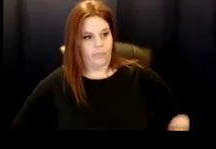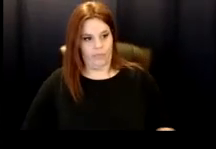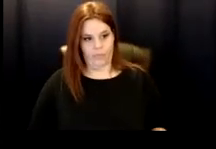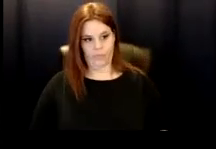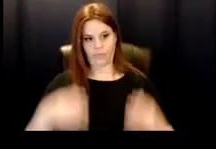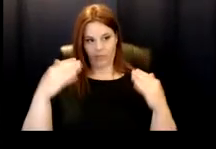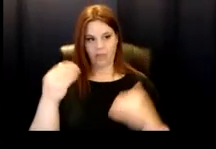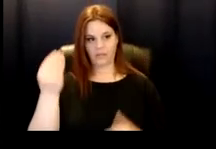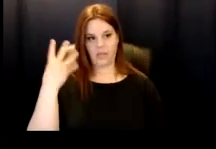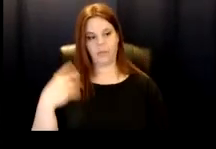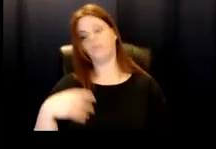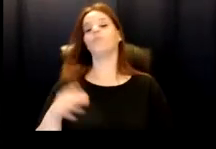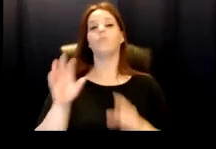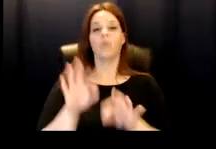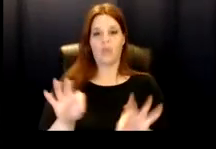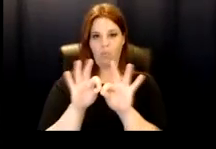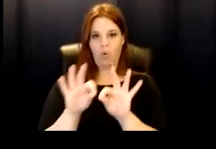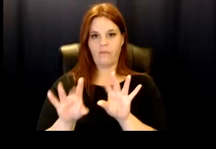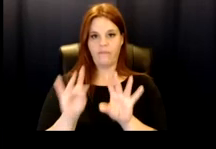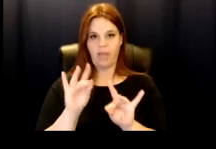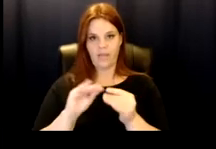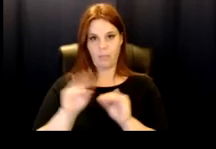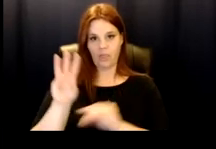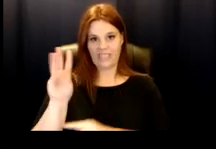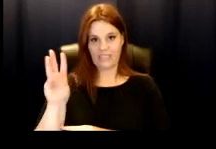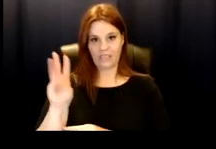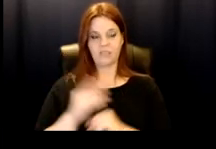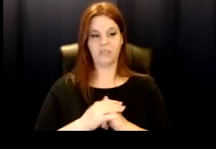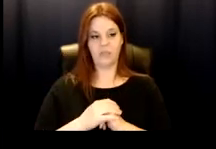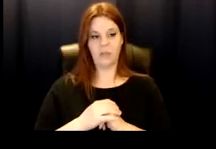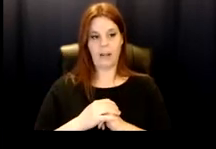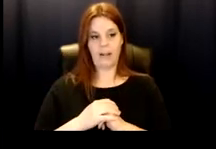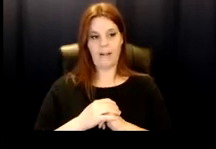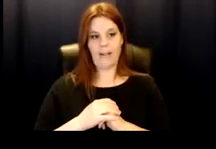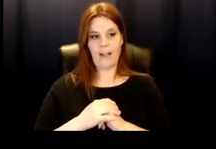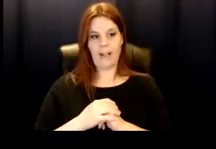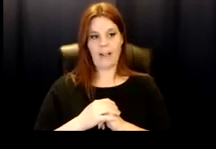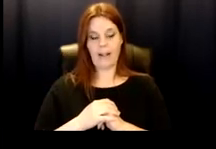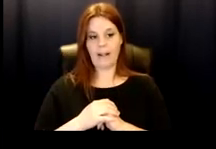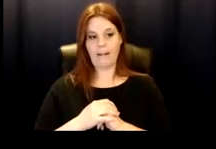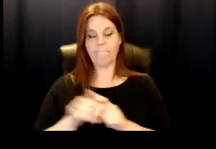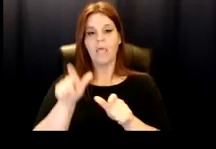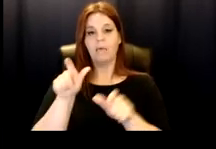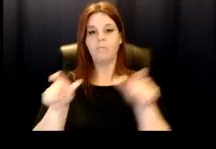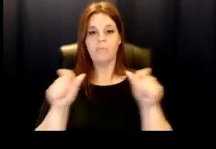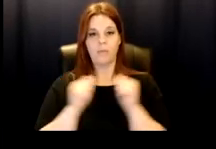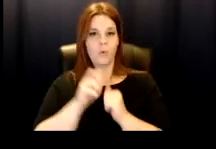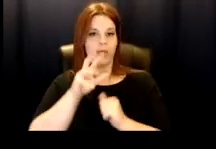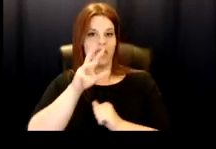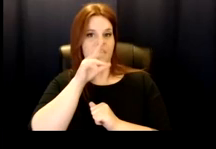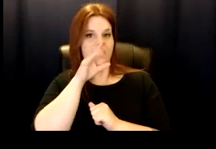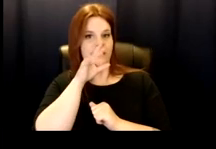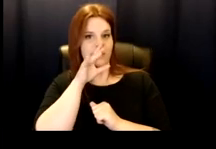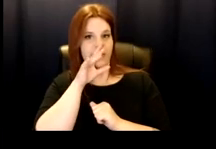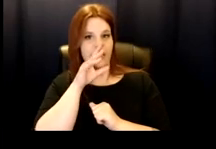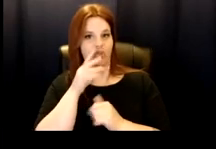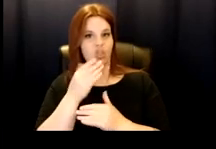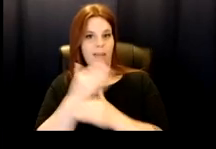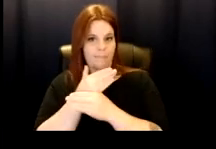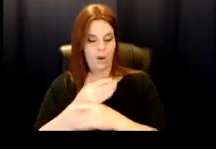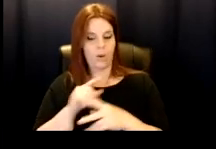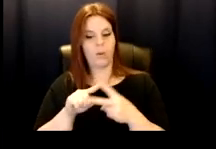please. Important finding number 6. People with speech impairment, burns, amputations